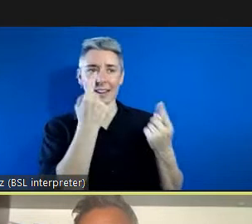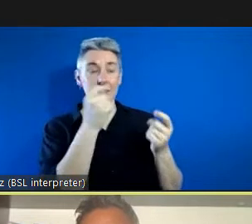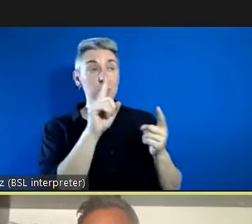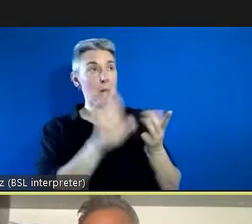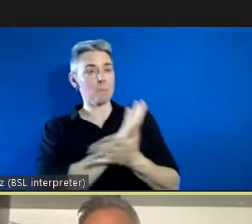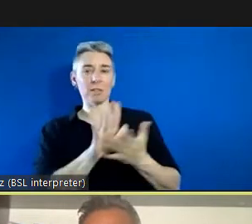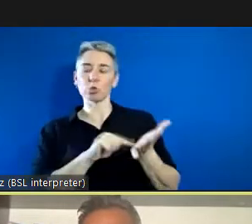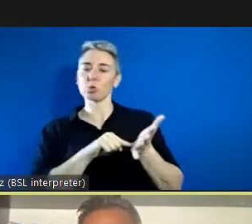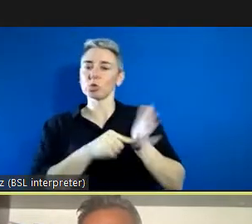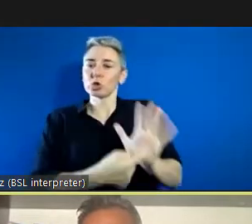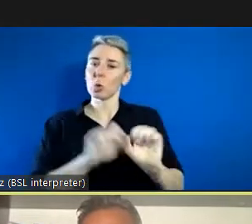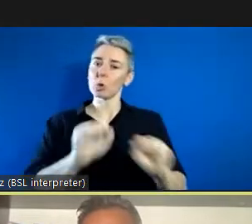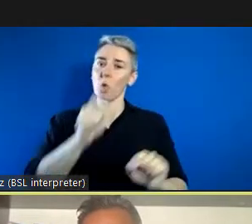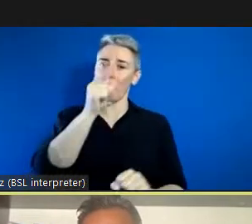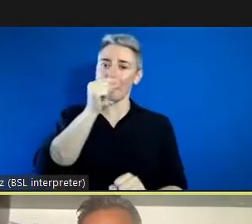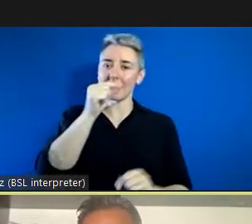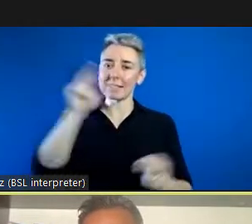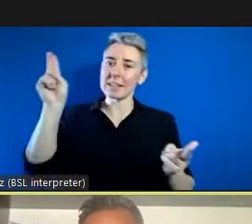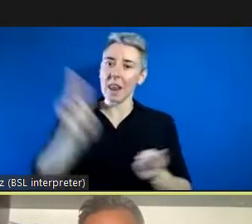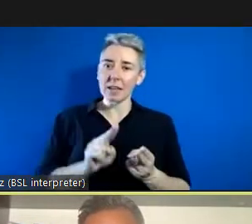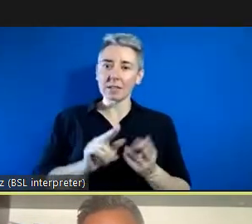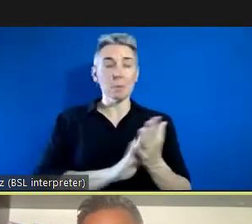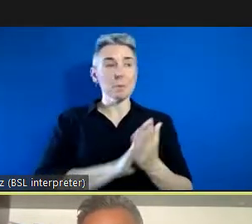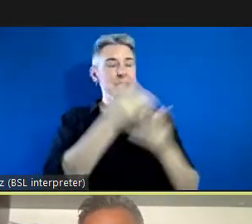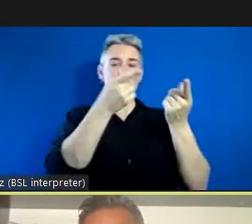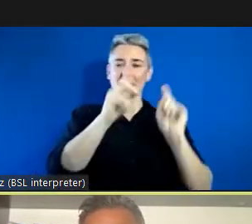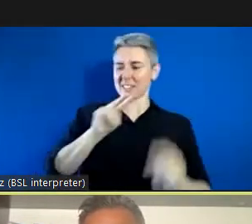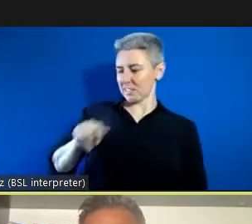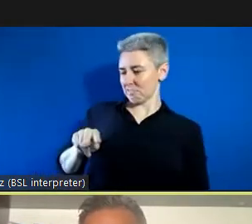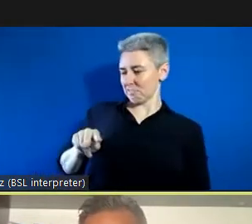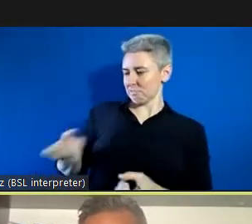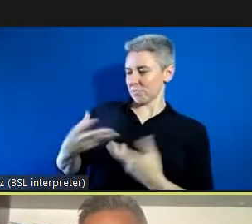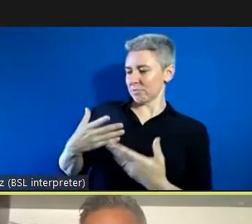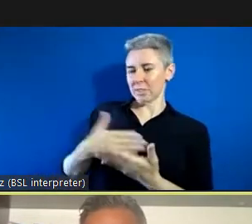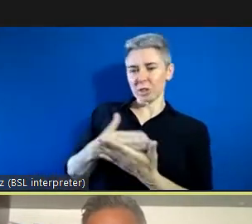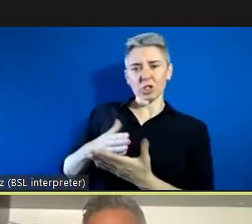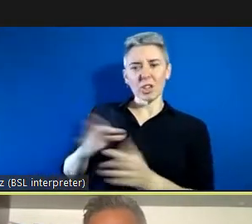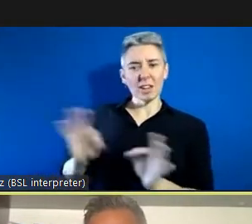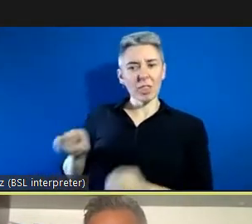you do the emotional labor? If it structural racism in that organisation, recognise that